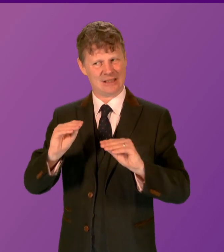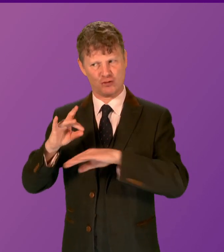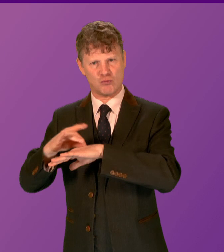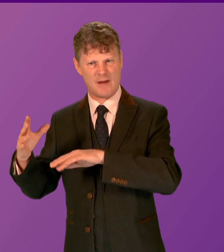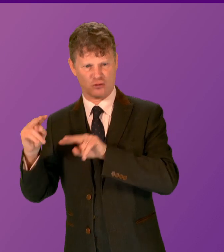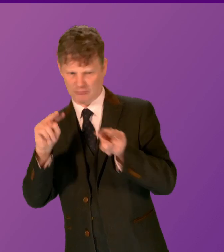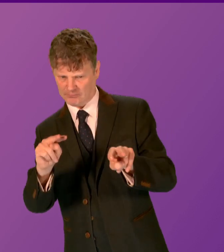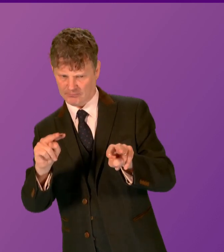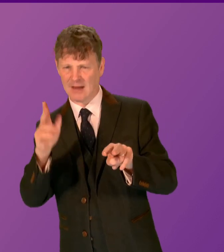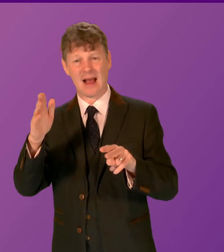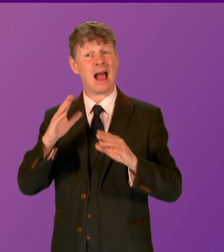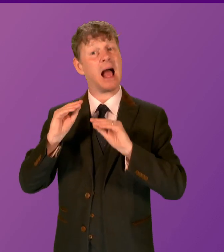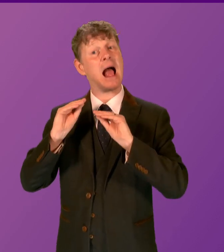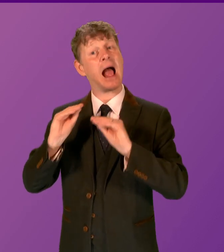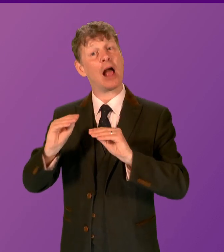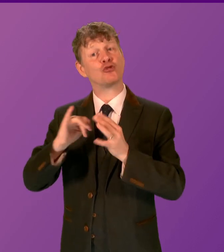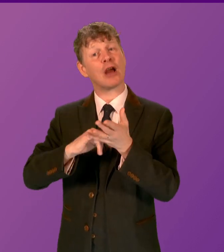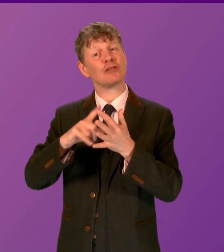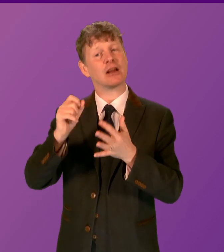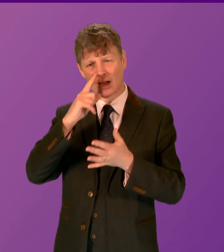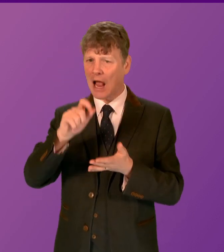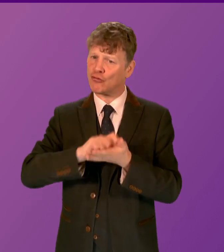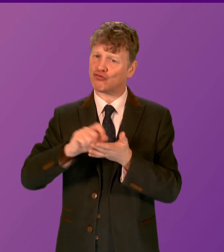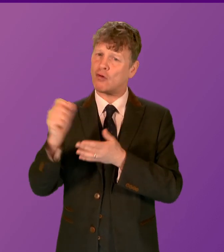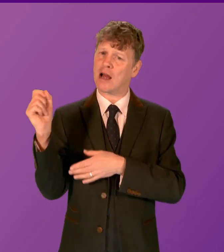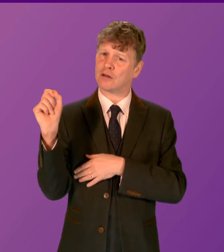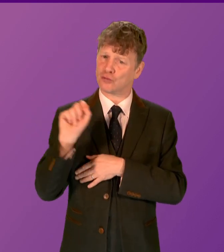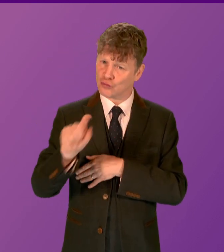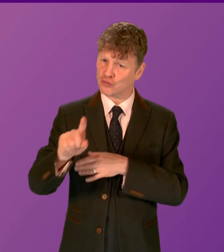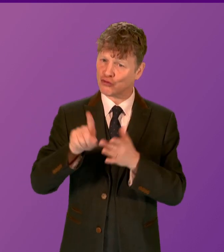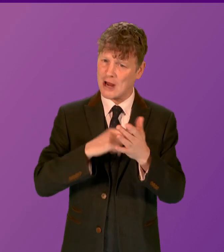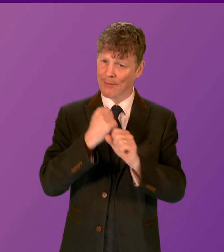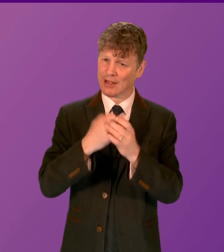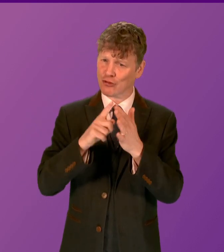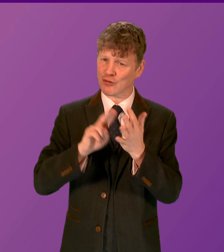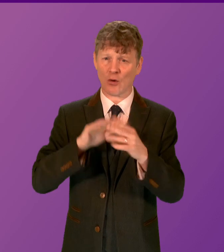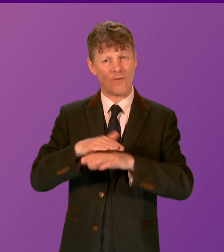Again, I am happy for the Cabinet Secretary for Education and Skills to write to Jamie Greene with details of the actions that we are taking, from the summits that have taken